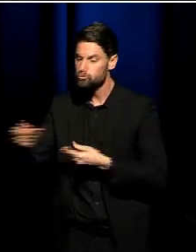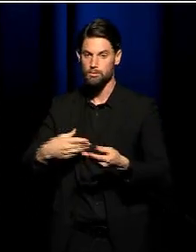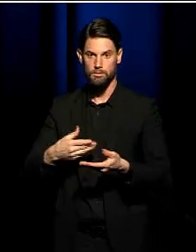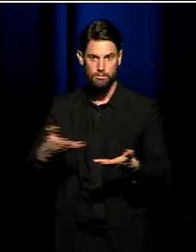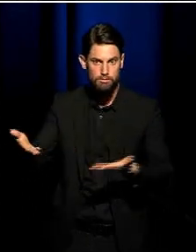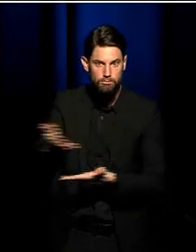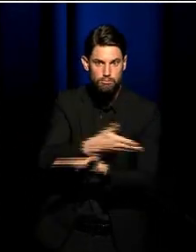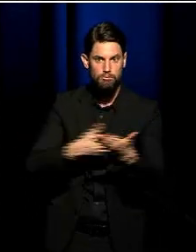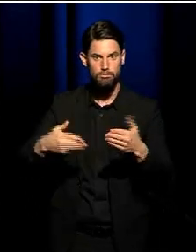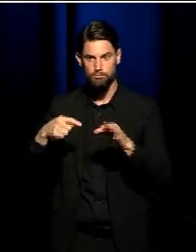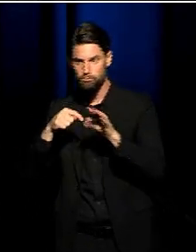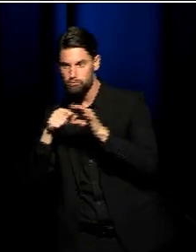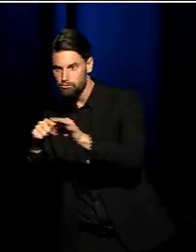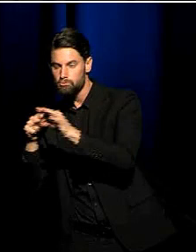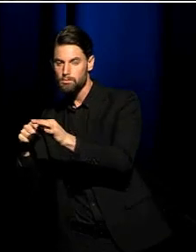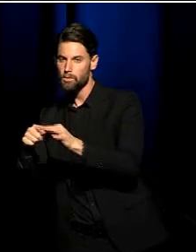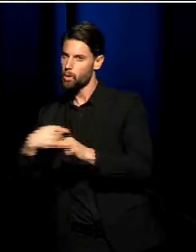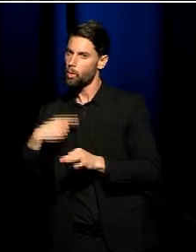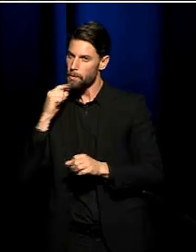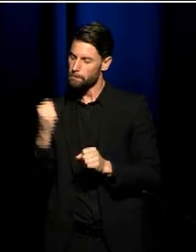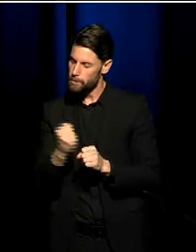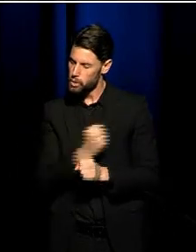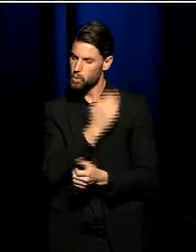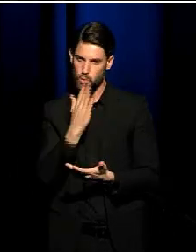range of mechanisms to ensure all Australians are provided with the